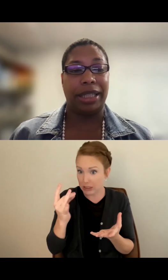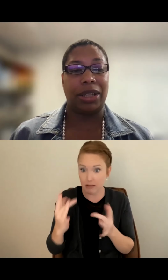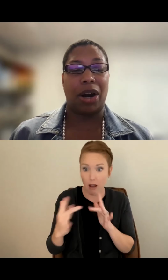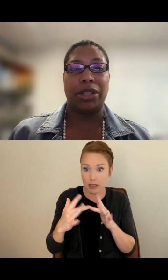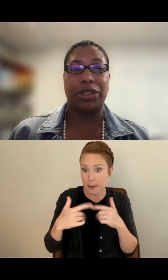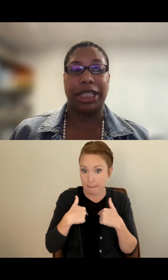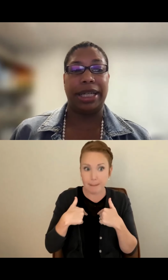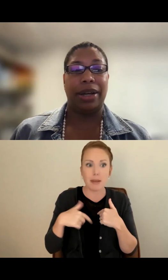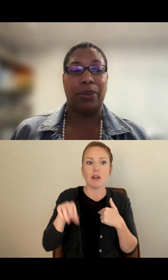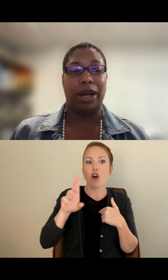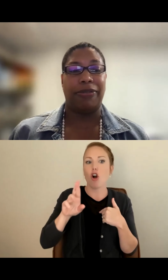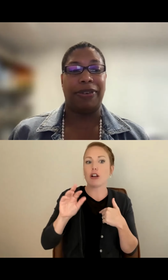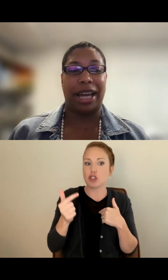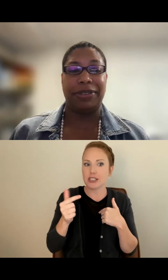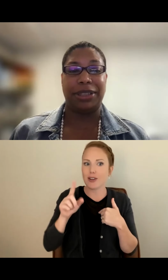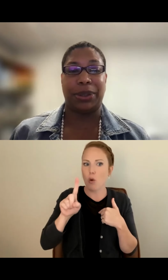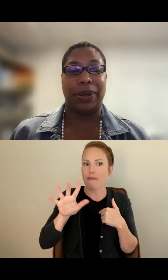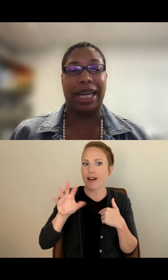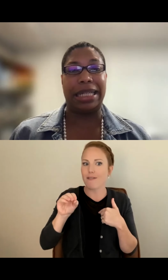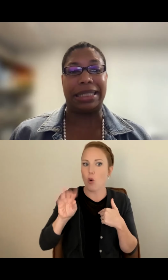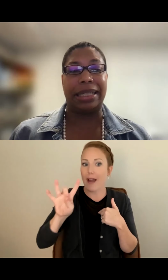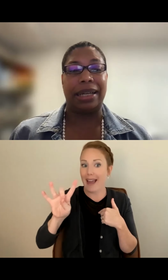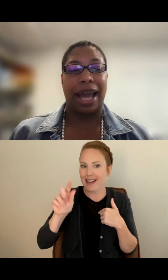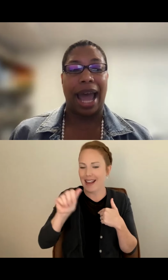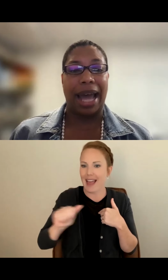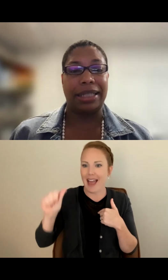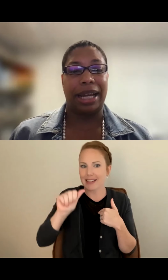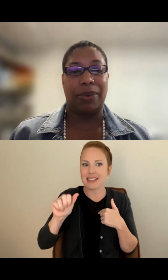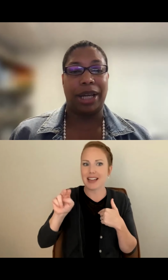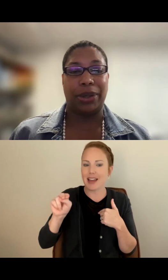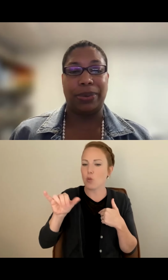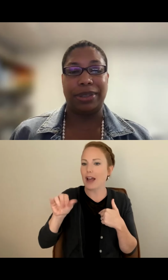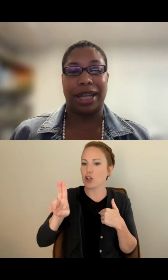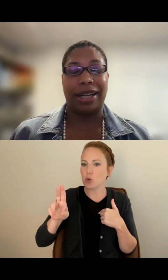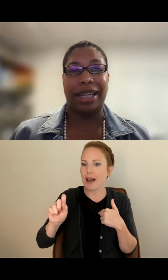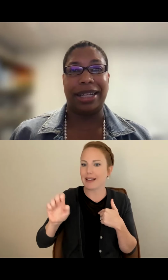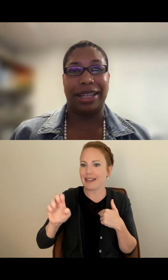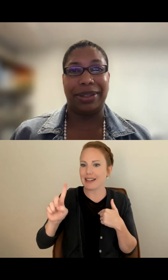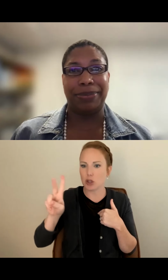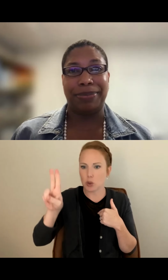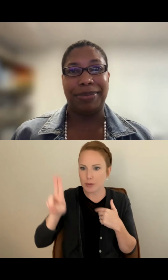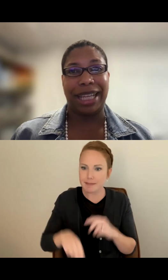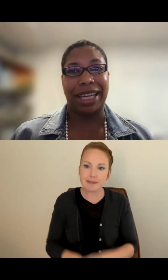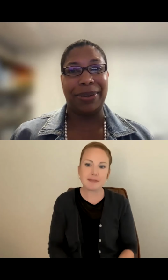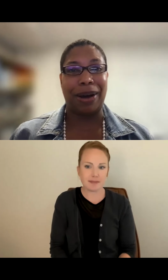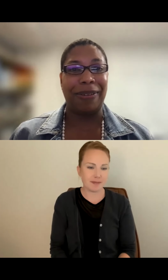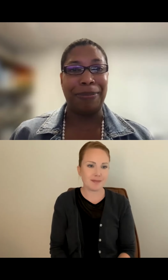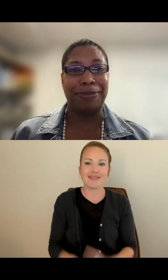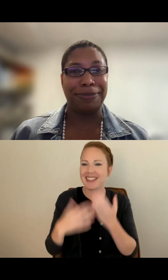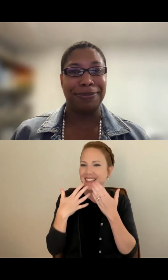out is rg1508@nyu.edu. Thank you all.